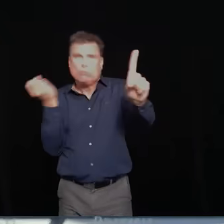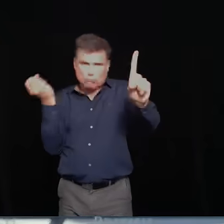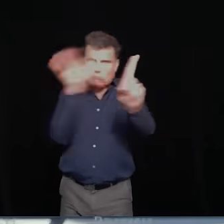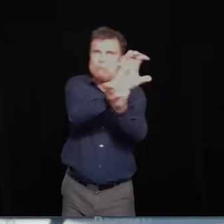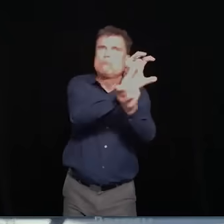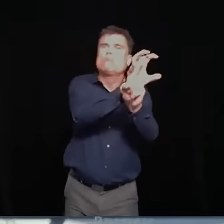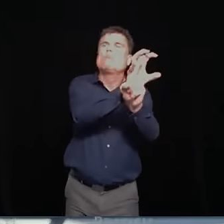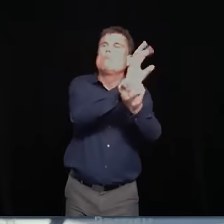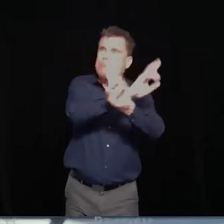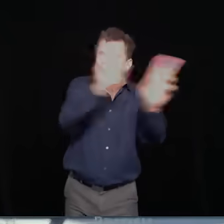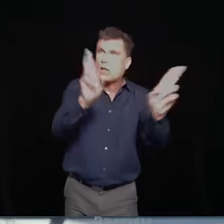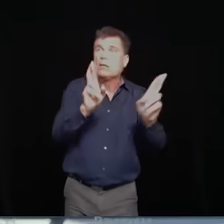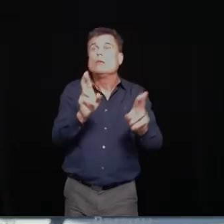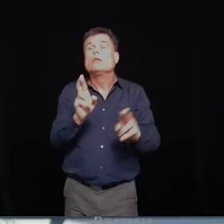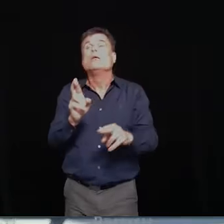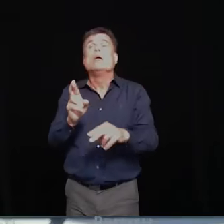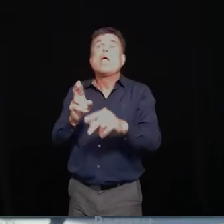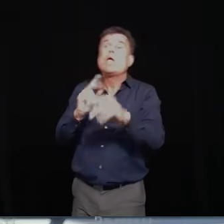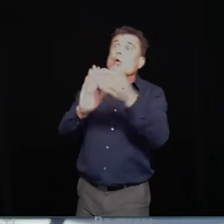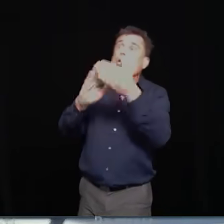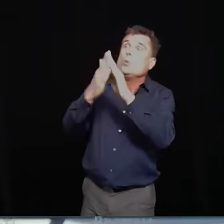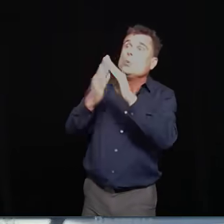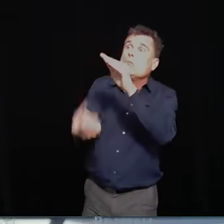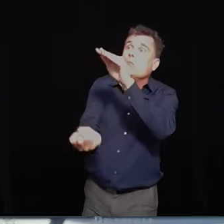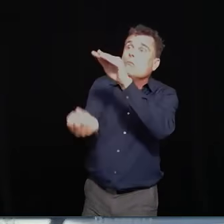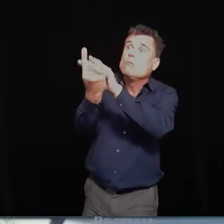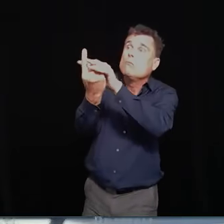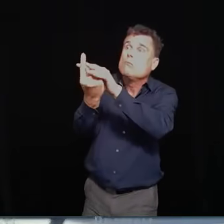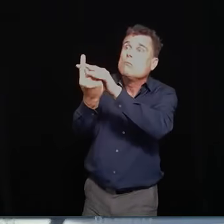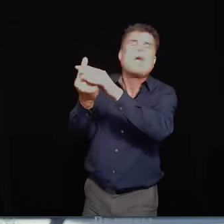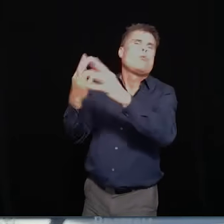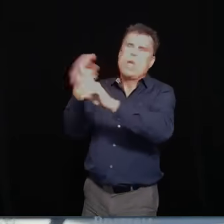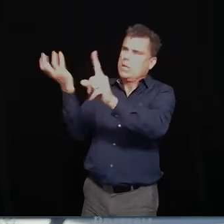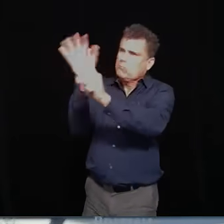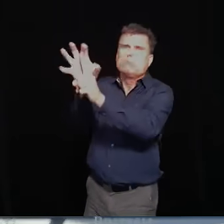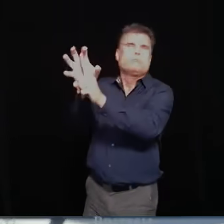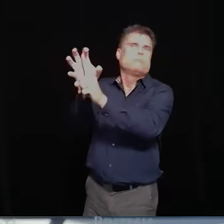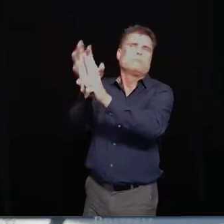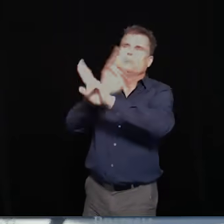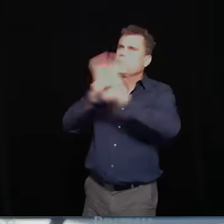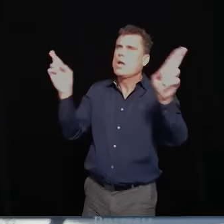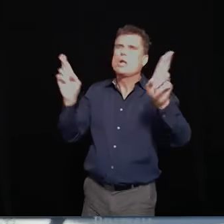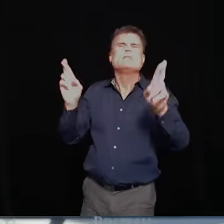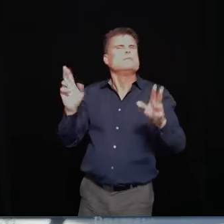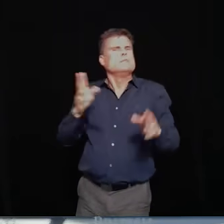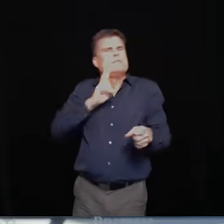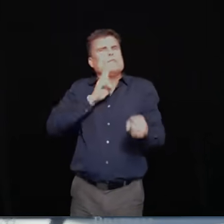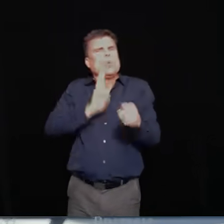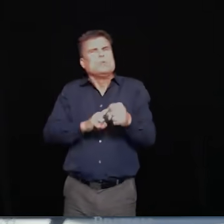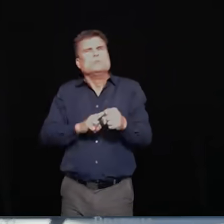those layers of protections in our school system which means we will not be having kids sitting together in